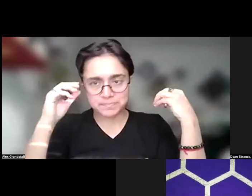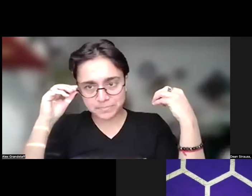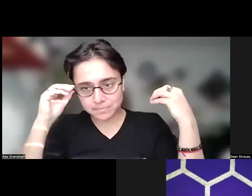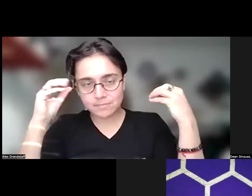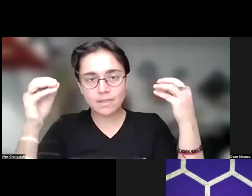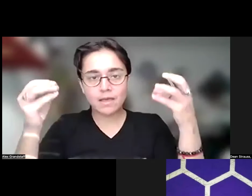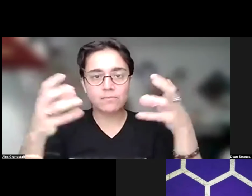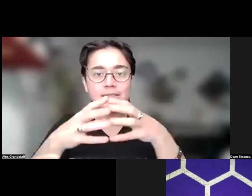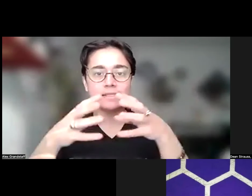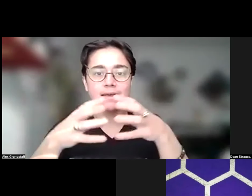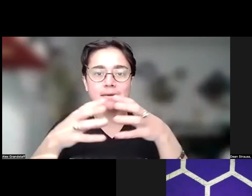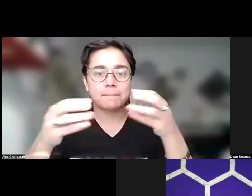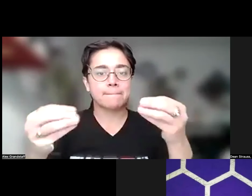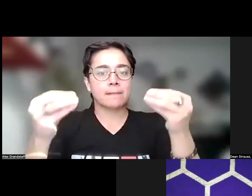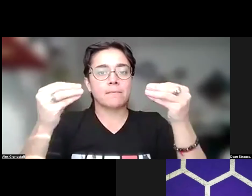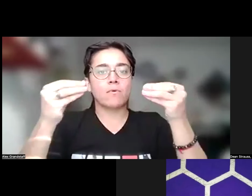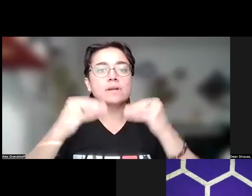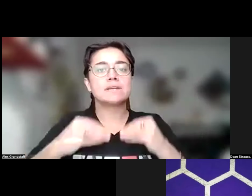I am talking about this on the state level